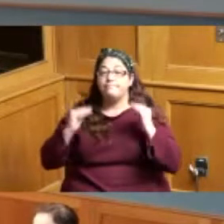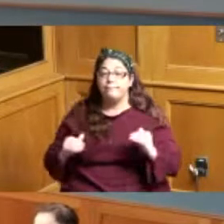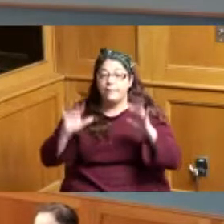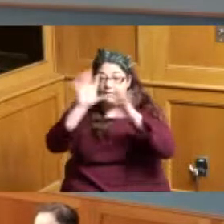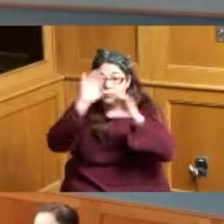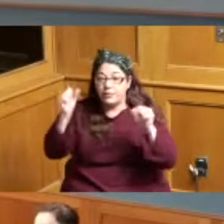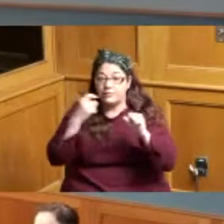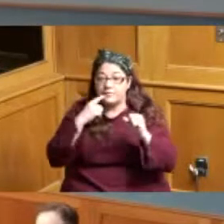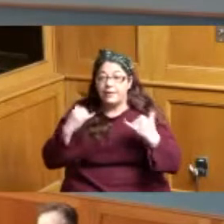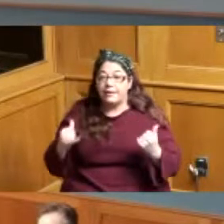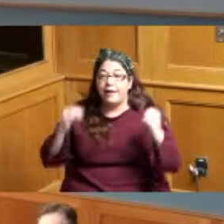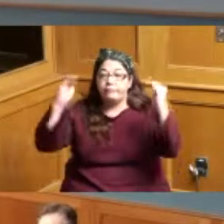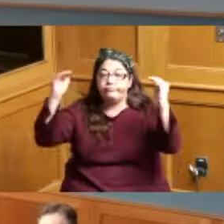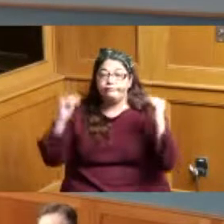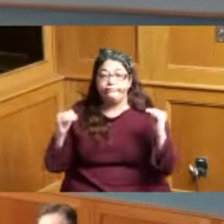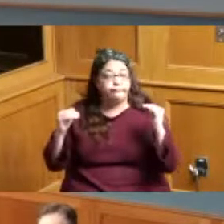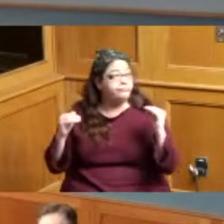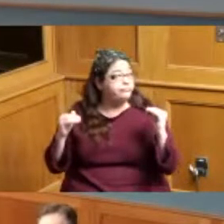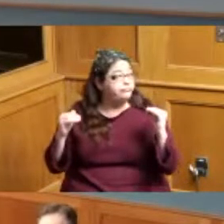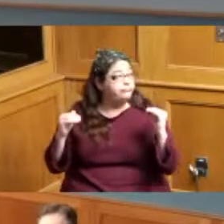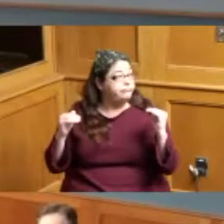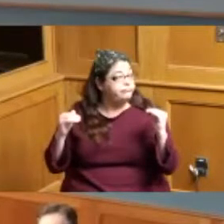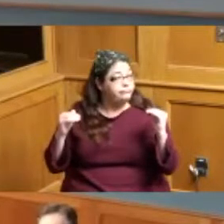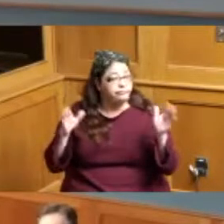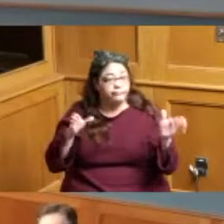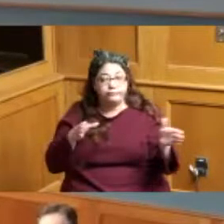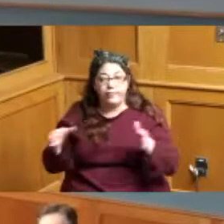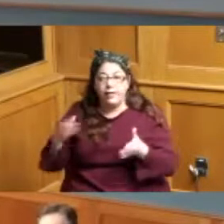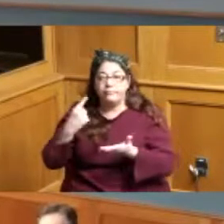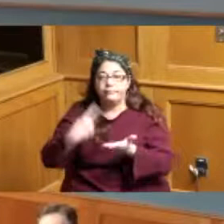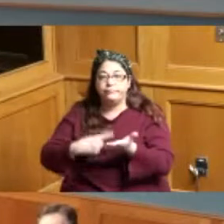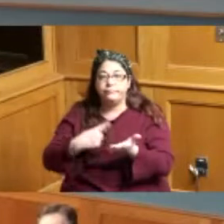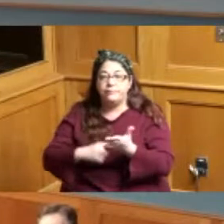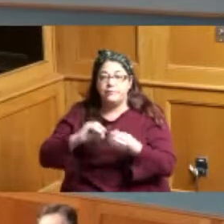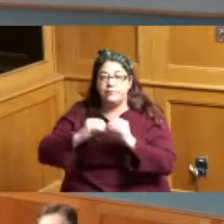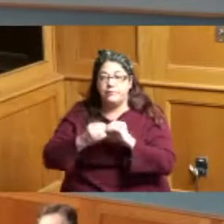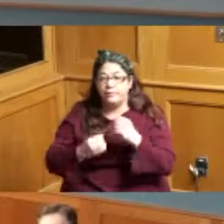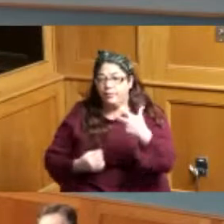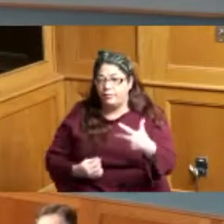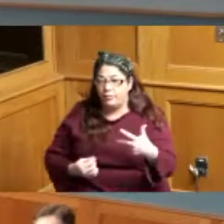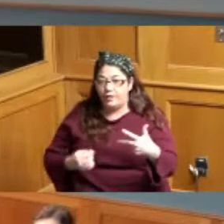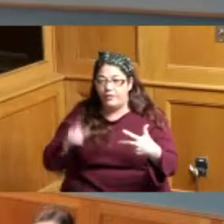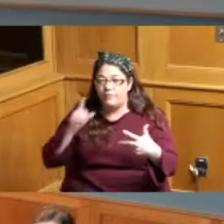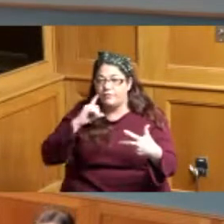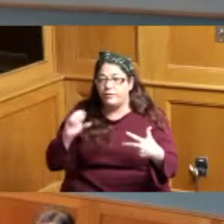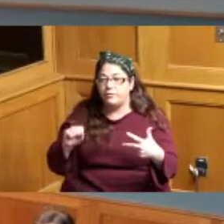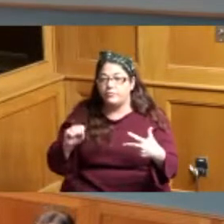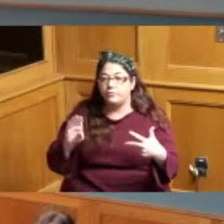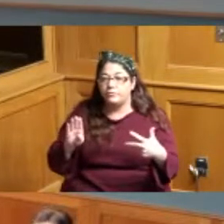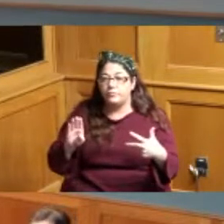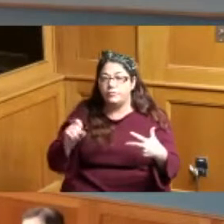the agenda what that is is item three a discussion regarding the Super Bowl watch party at Paul Brown